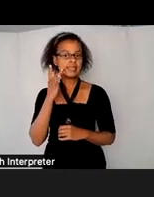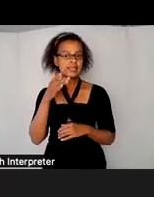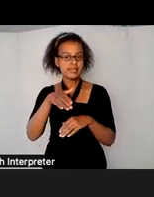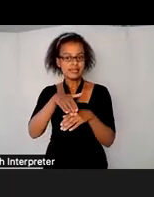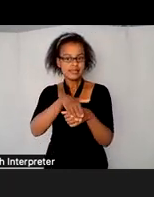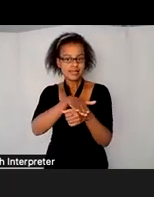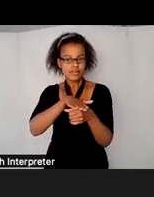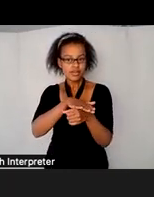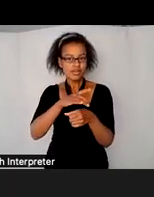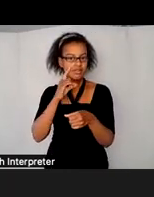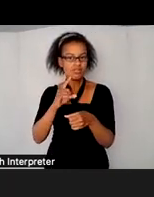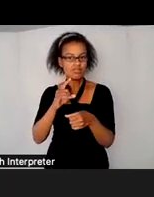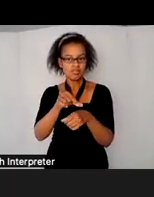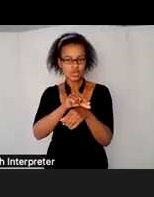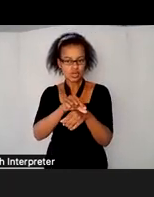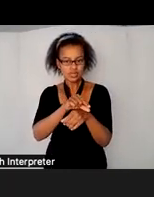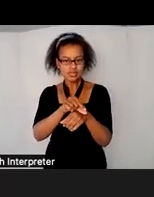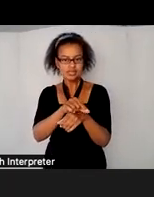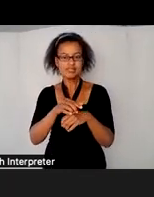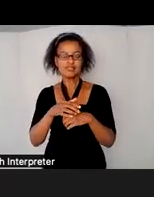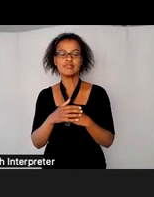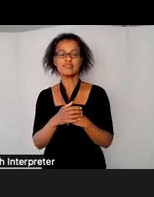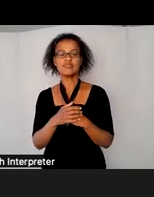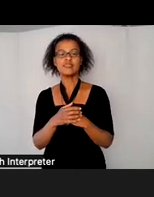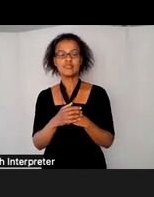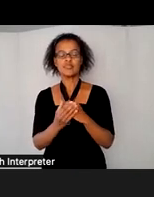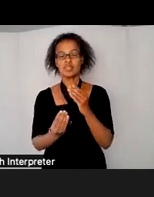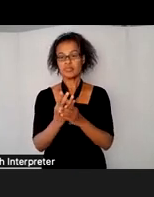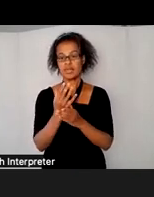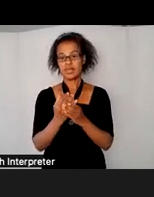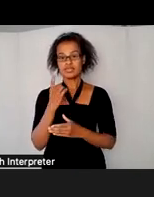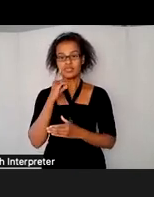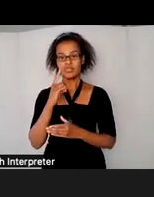plants and native plants and community garden plot.